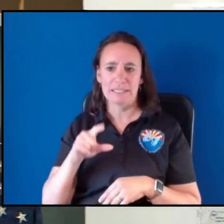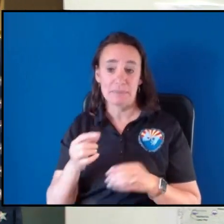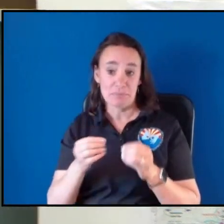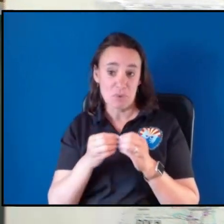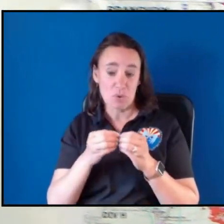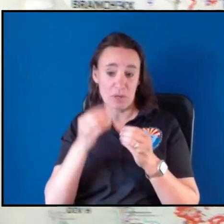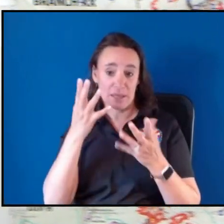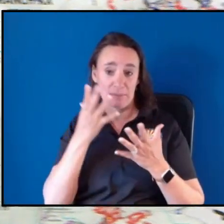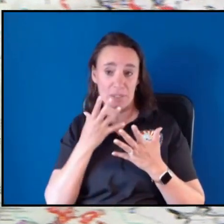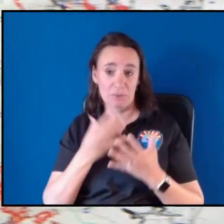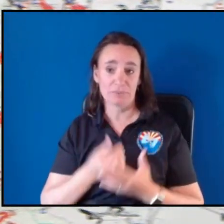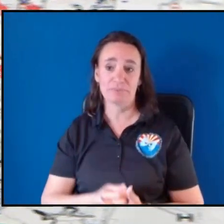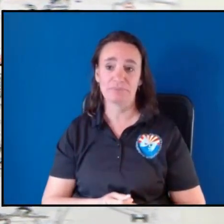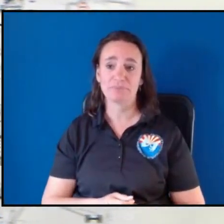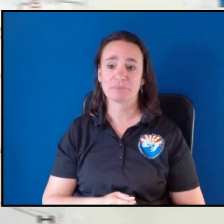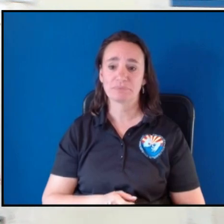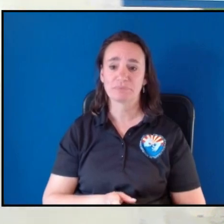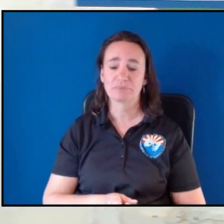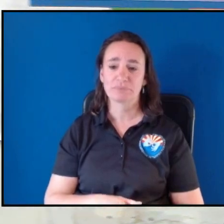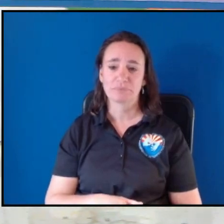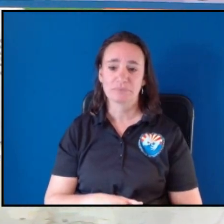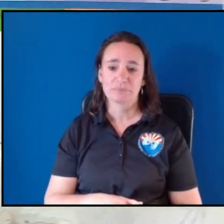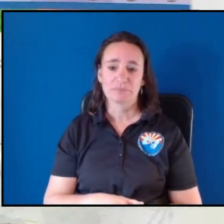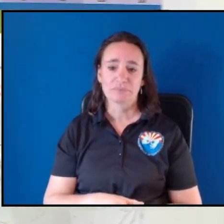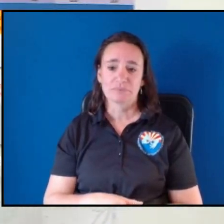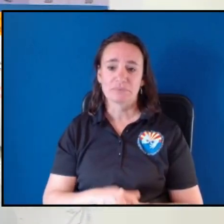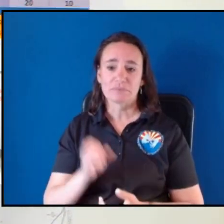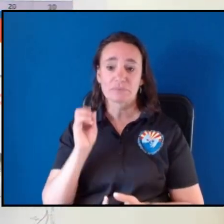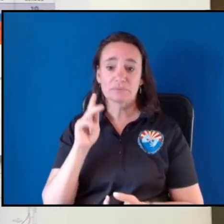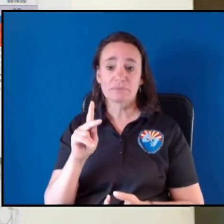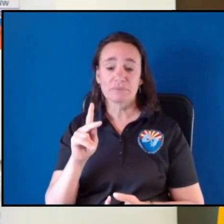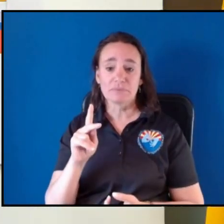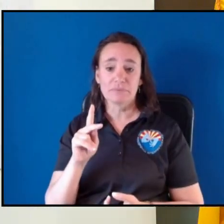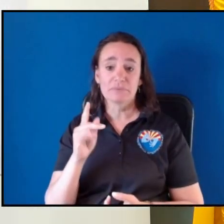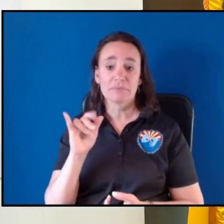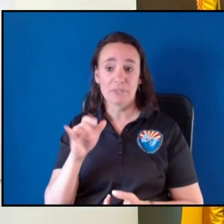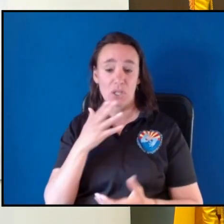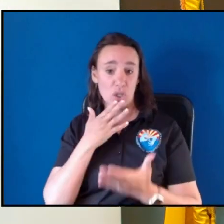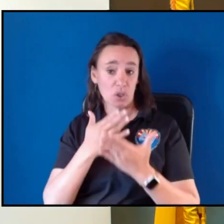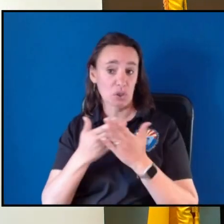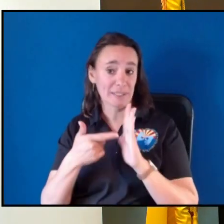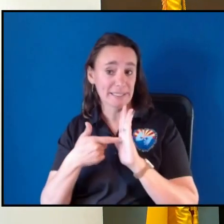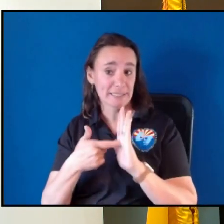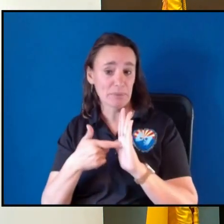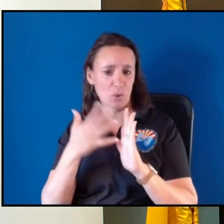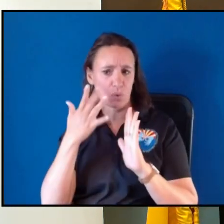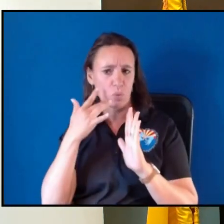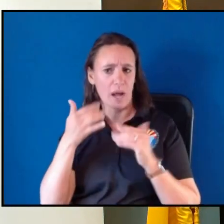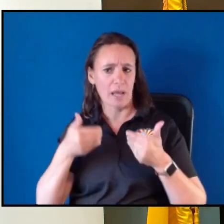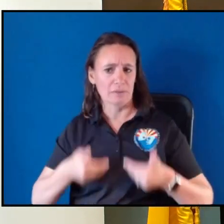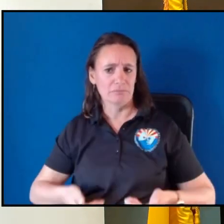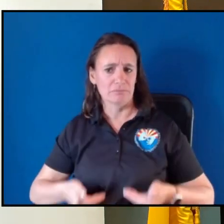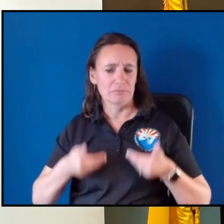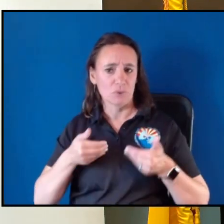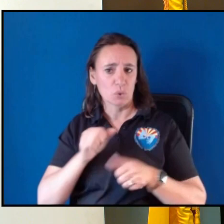Bye. Alright, and you know that's a really good example of why we're here. You know I mean anybody from anywhere can